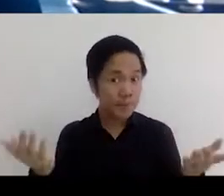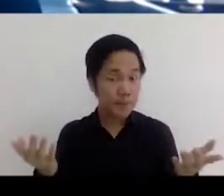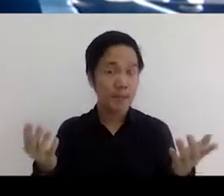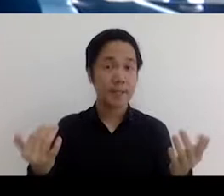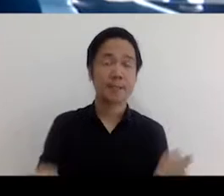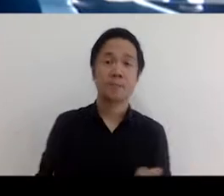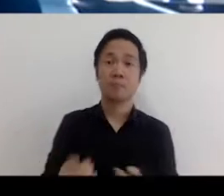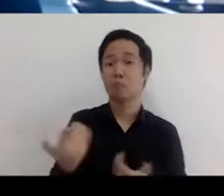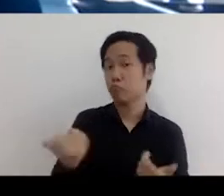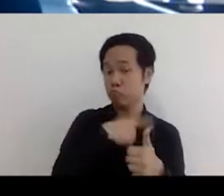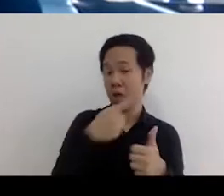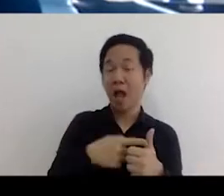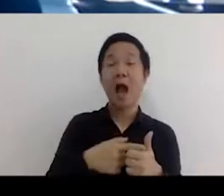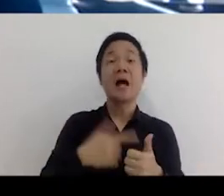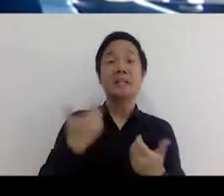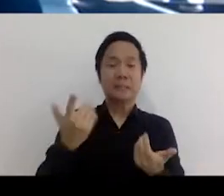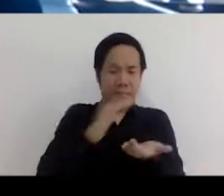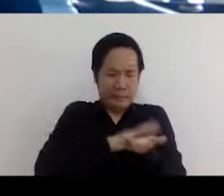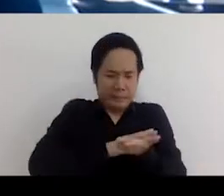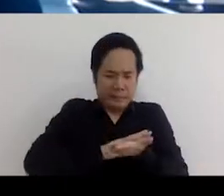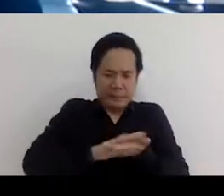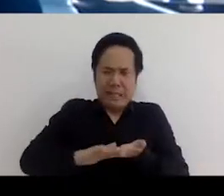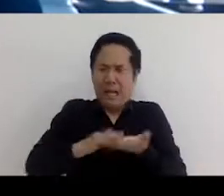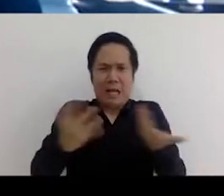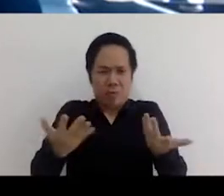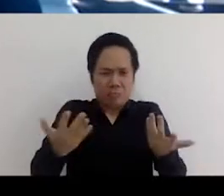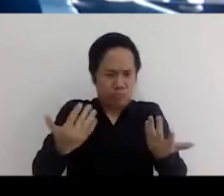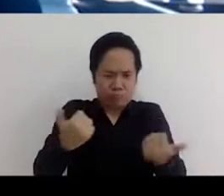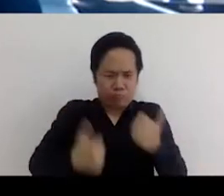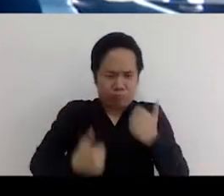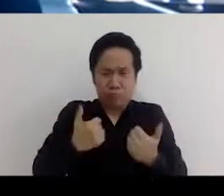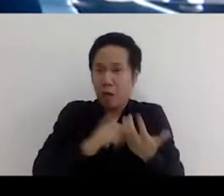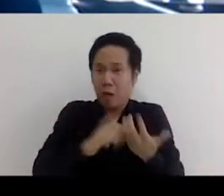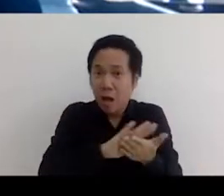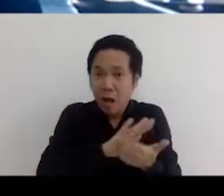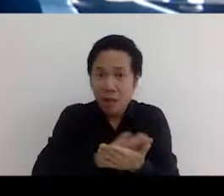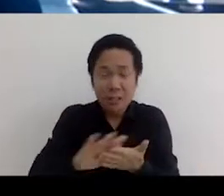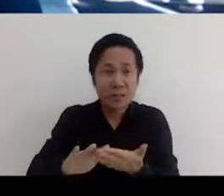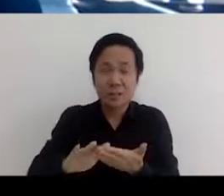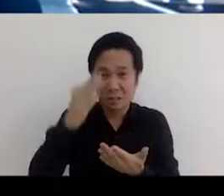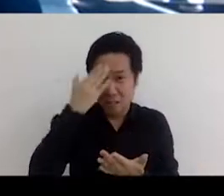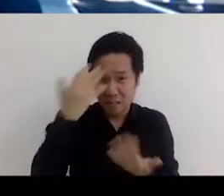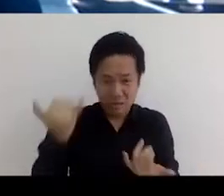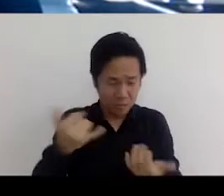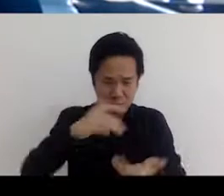And when it comes to communication, we have been really putting a big emphasis.